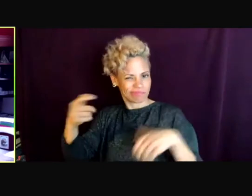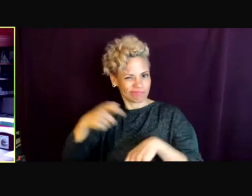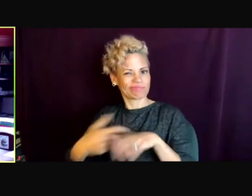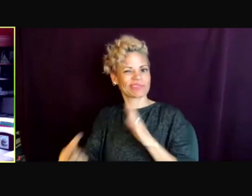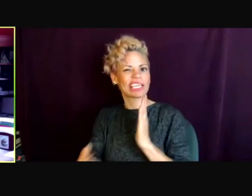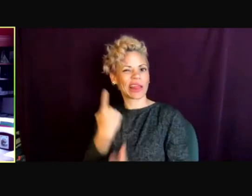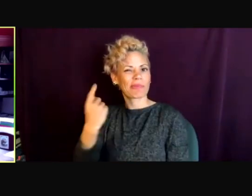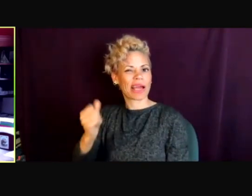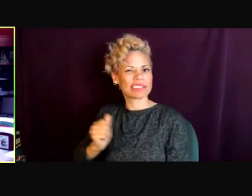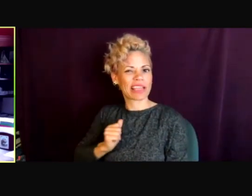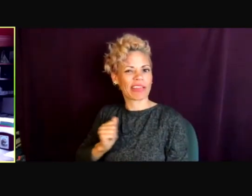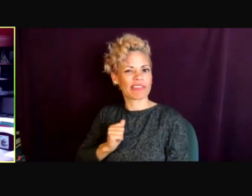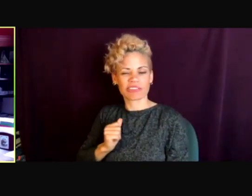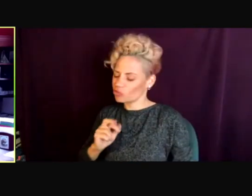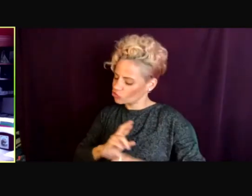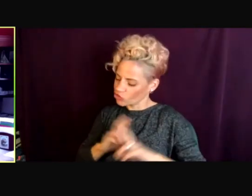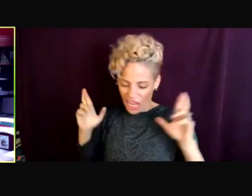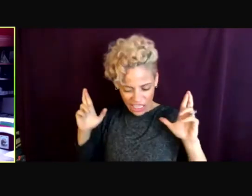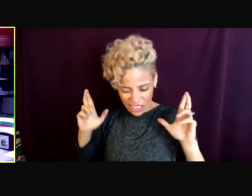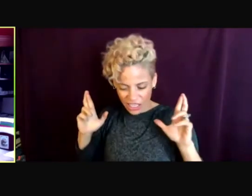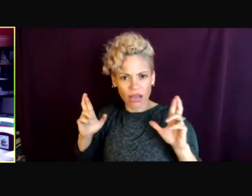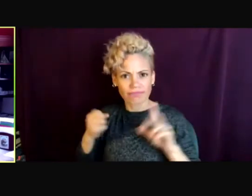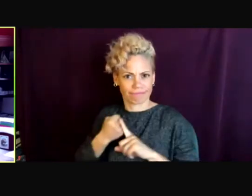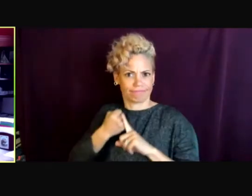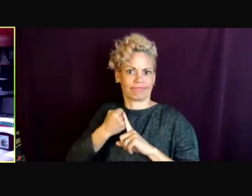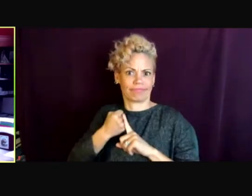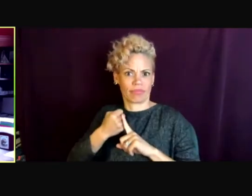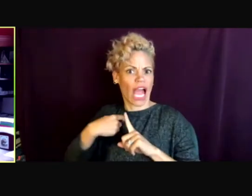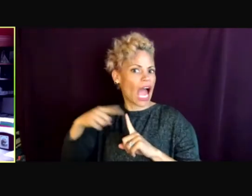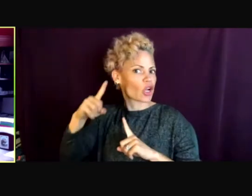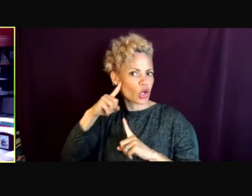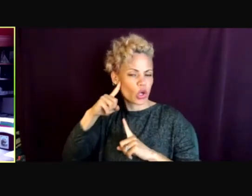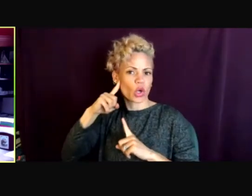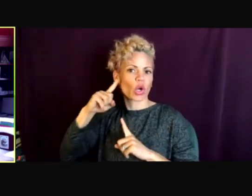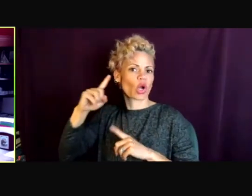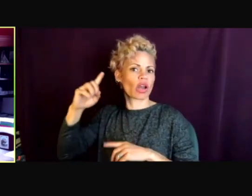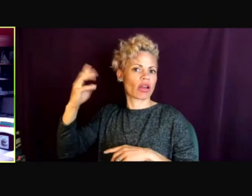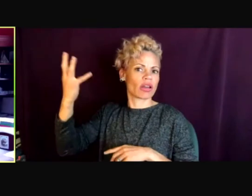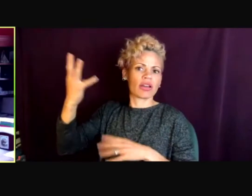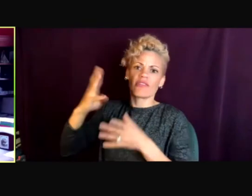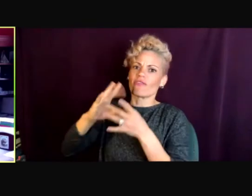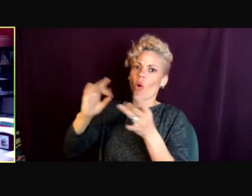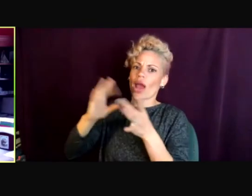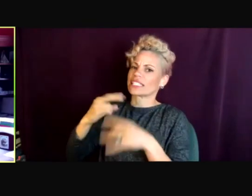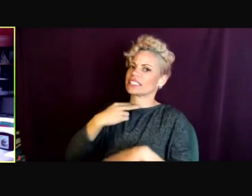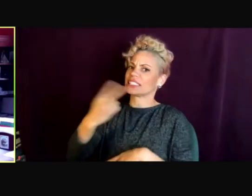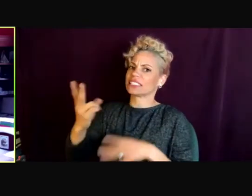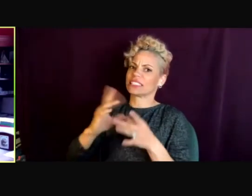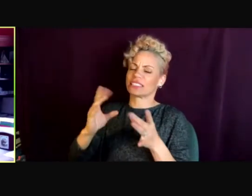all of a sudden I heard the voice and it said, "You're gonna be just like those little kids